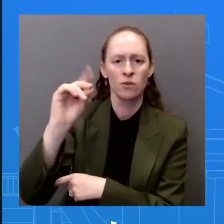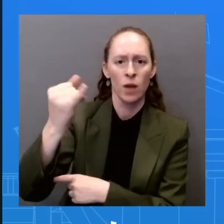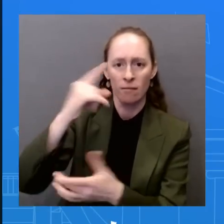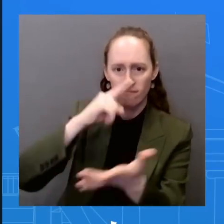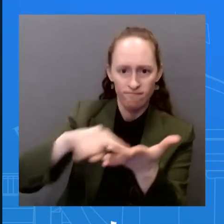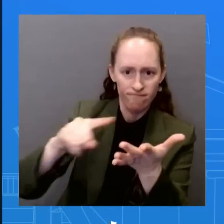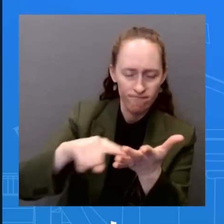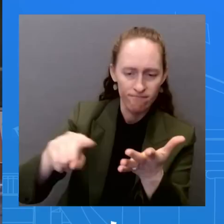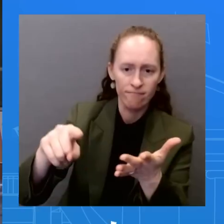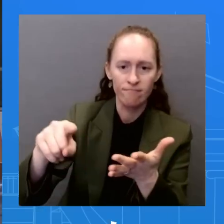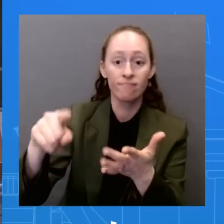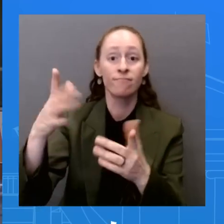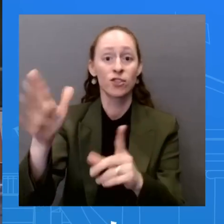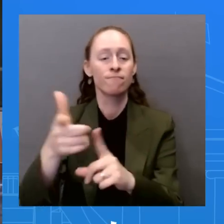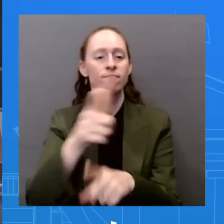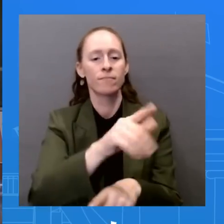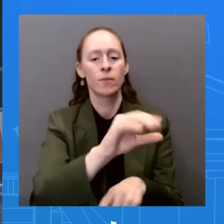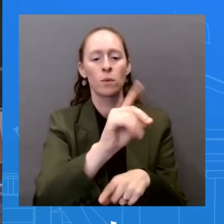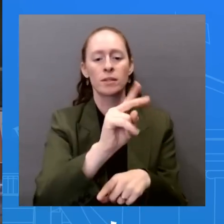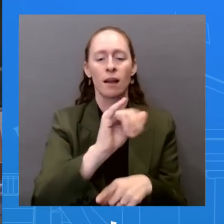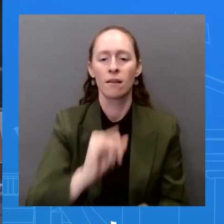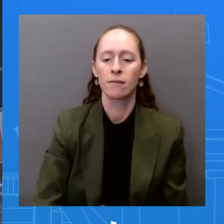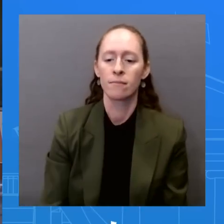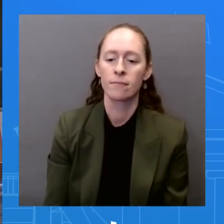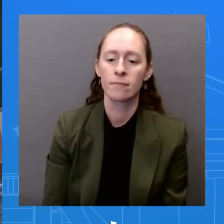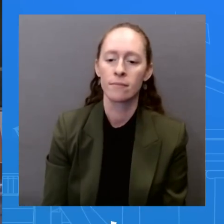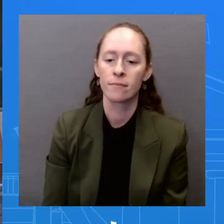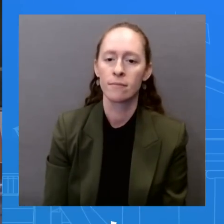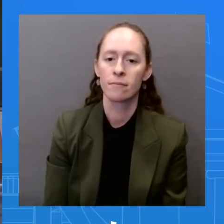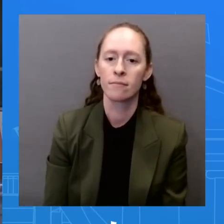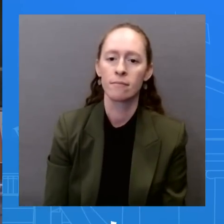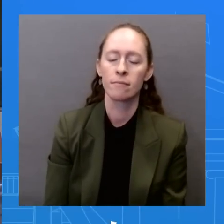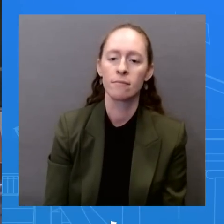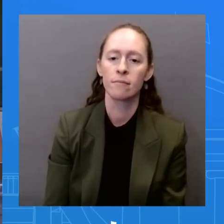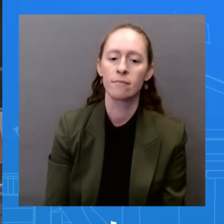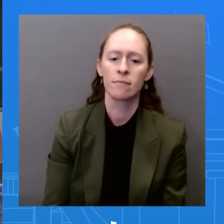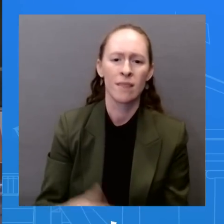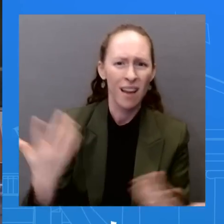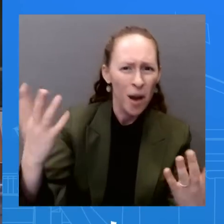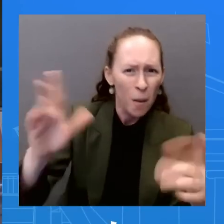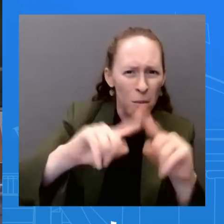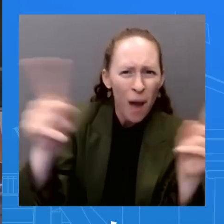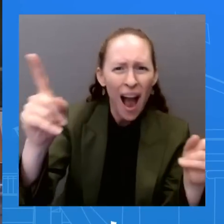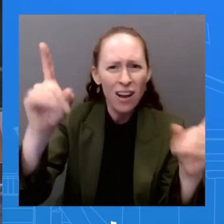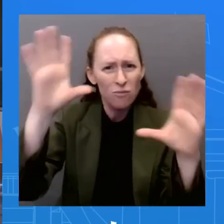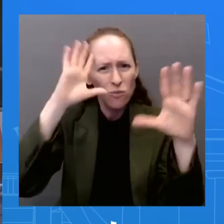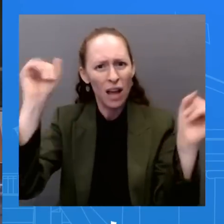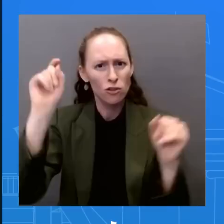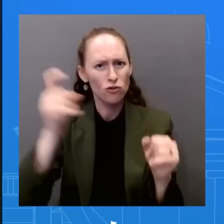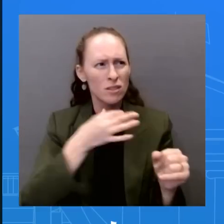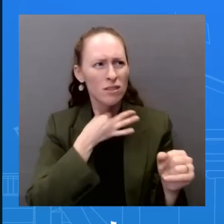The Press: But on the ODNI part, shouldn't the President be interested in, "Oh, so these…" -- >> Ms. Jean-Pierre: It has -- it has nothing to do with interest;